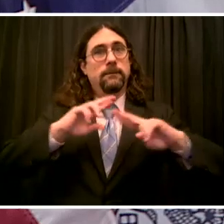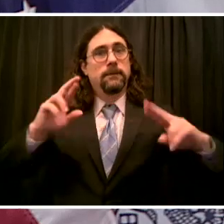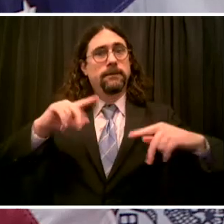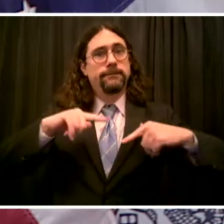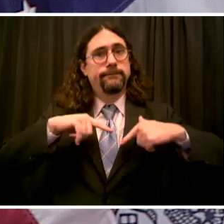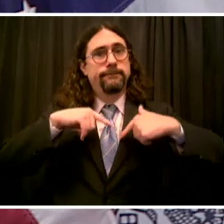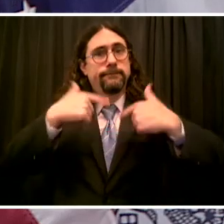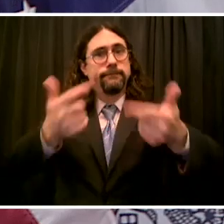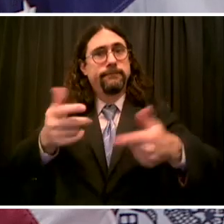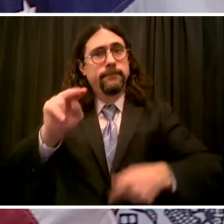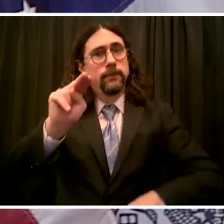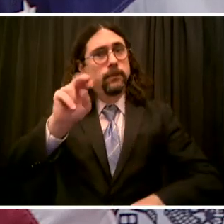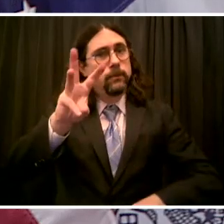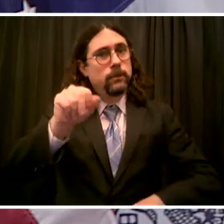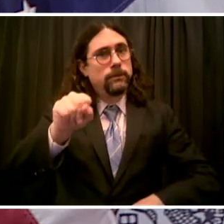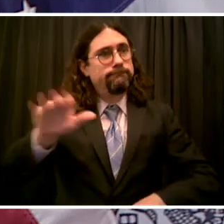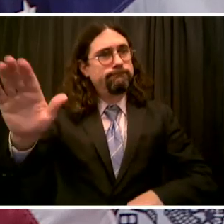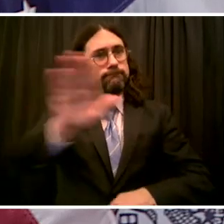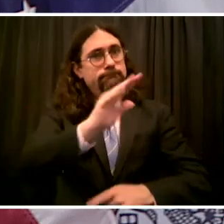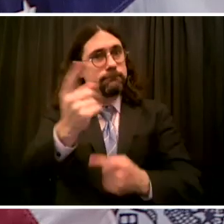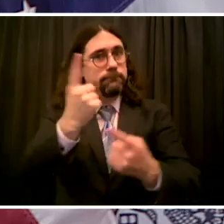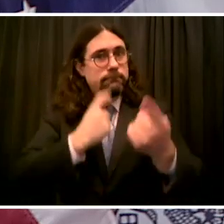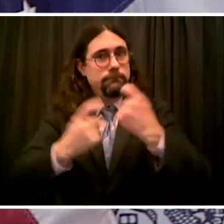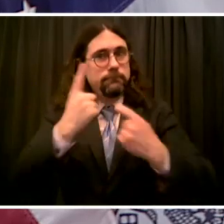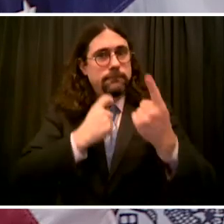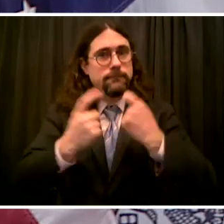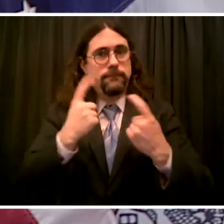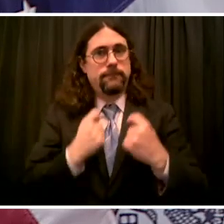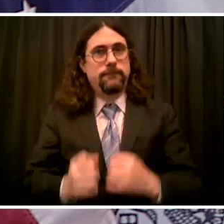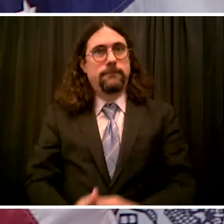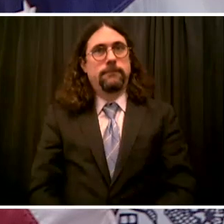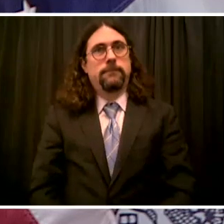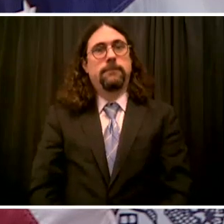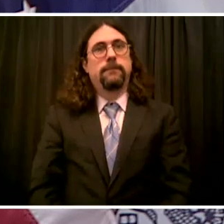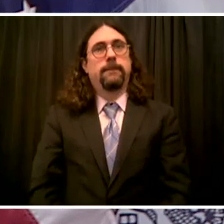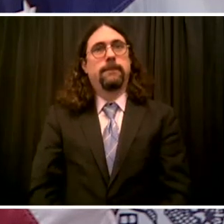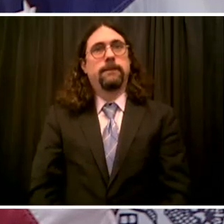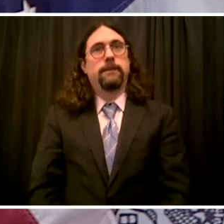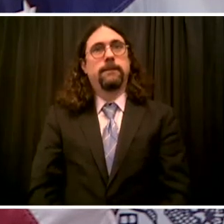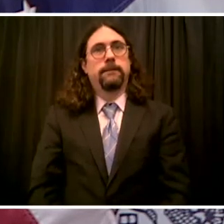>WI> TH THAT, WE WILL TURN TO OUR COLLEAGUES IN THE MEDIA. AND PLEASE LEMET OWKN HET NAME AND